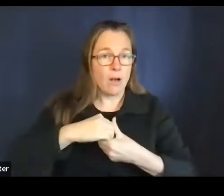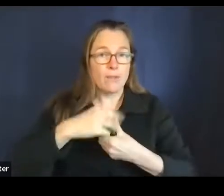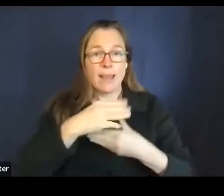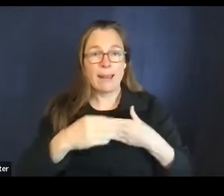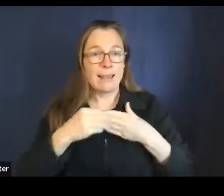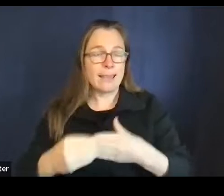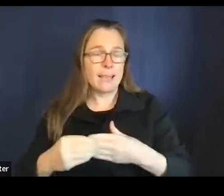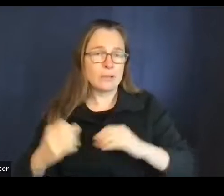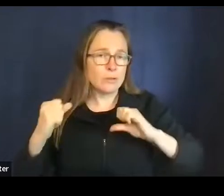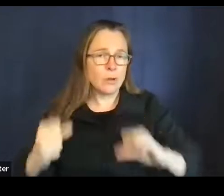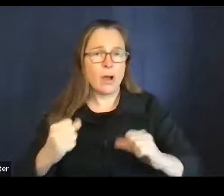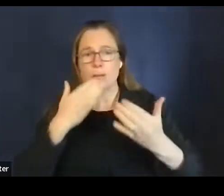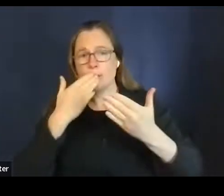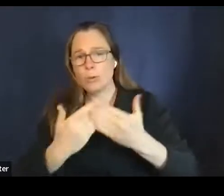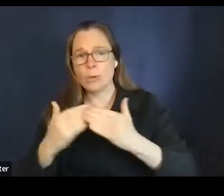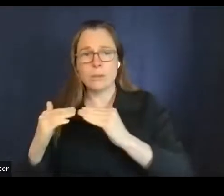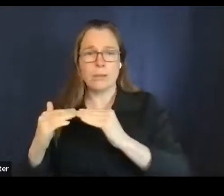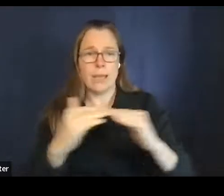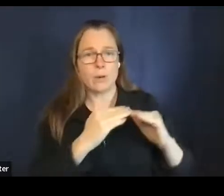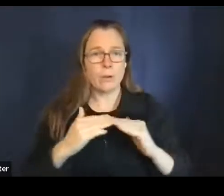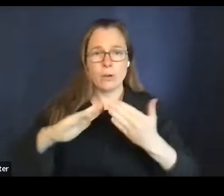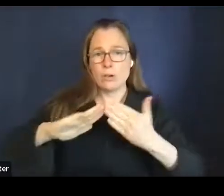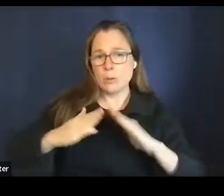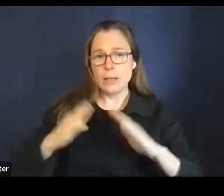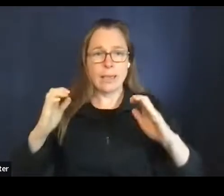and equitable community education and engagement process.